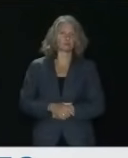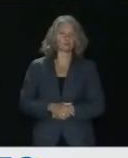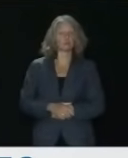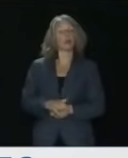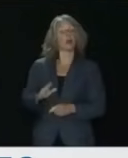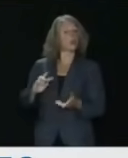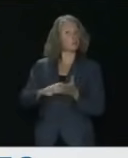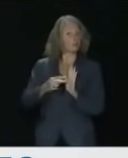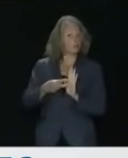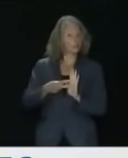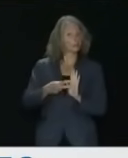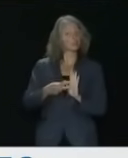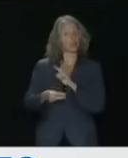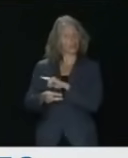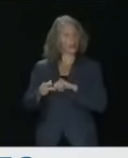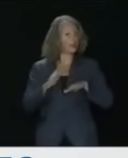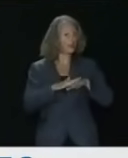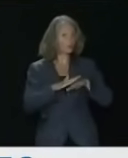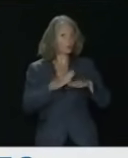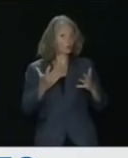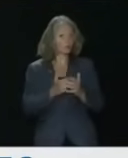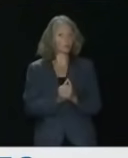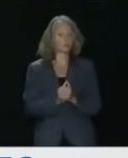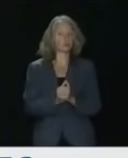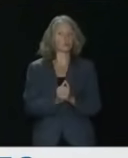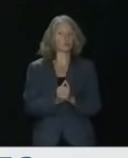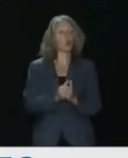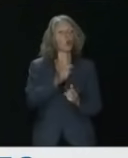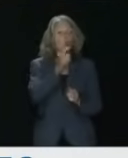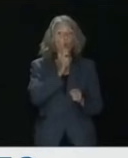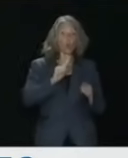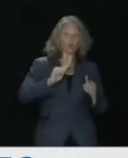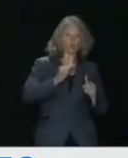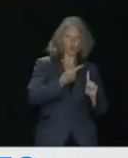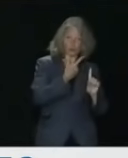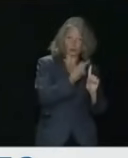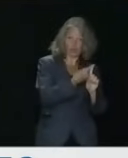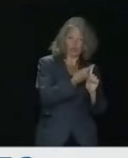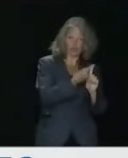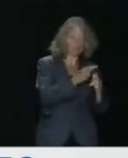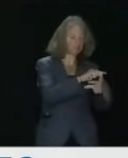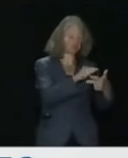EFFECTIVE OPTIONS TO MANAGE THEIR VACCINE PROGRAMS.